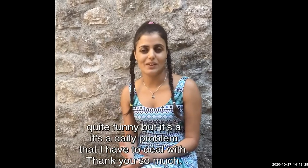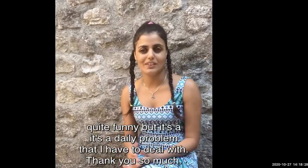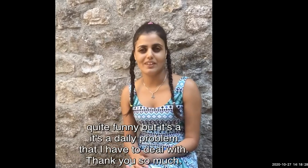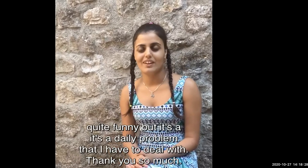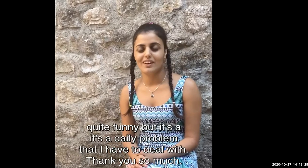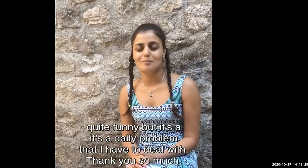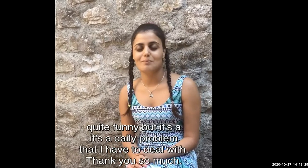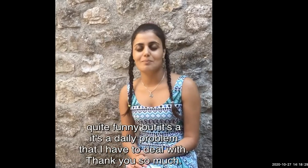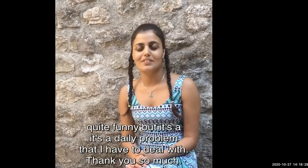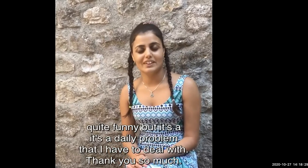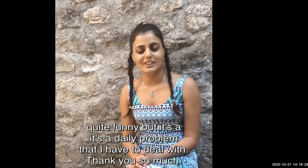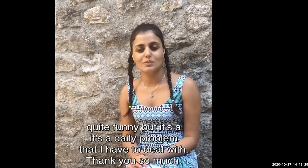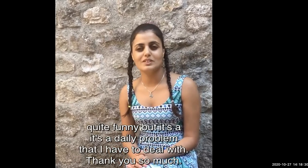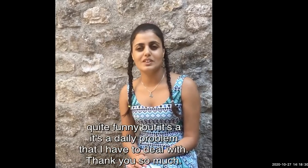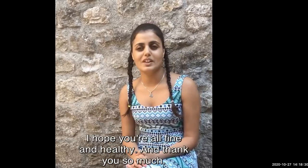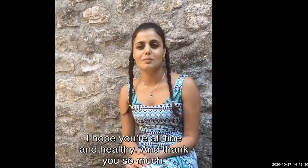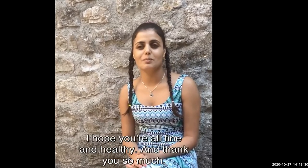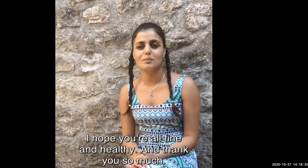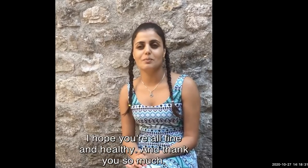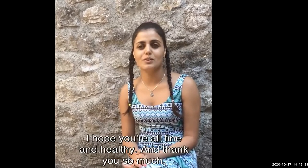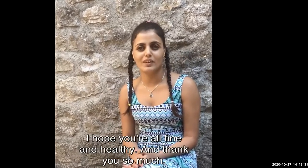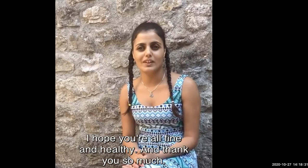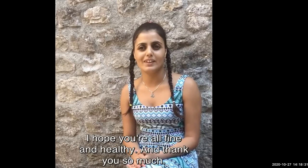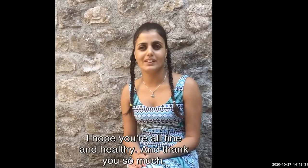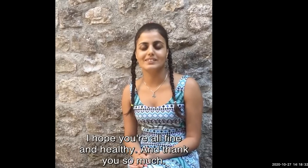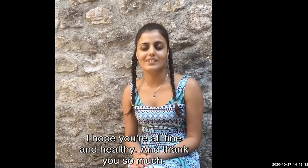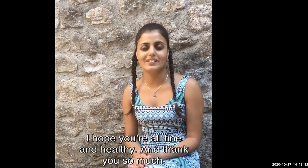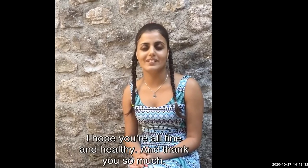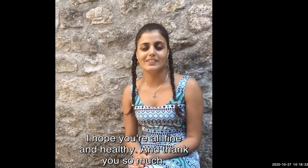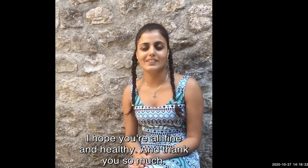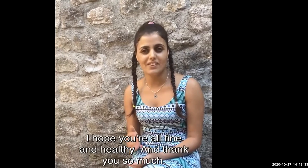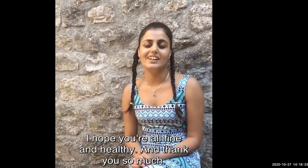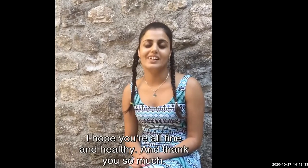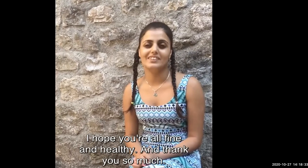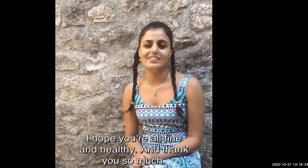um thank you so much I hope you are all fine and healthy and thank you so much